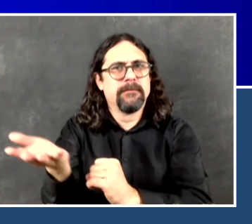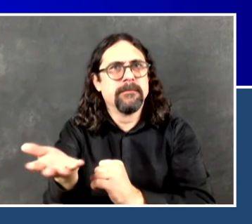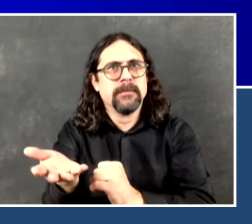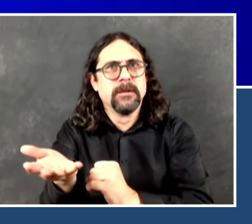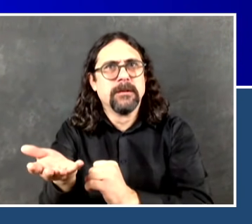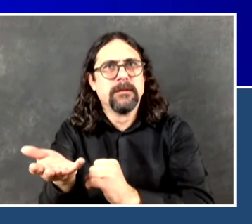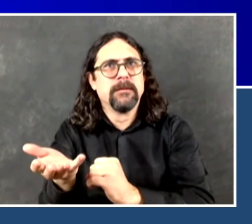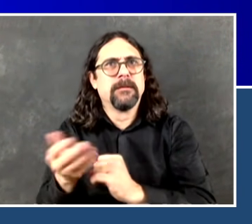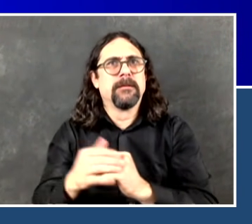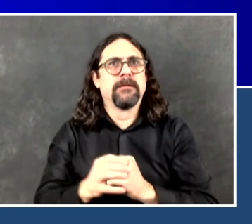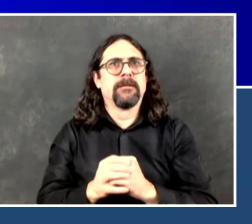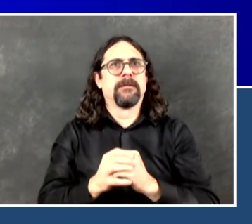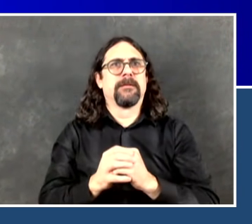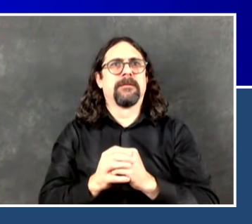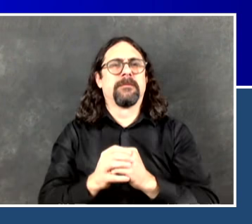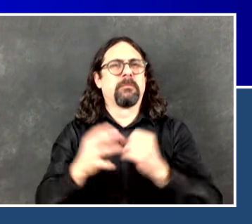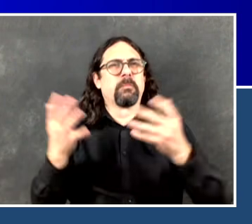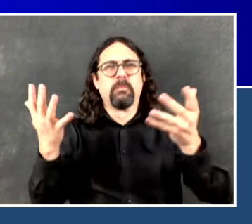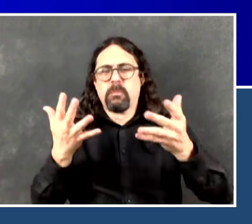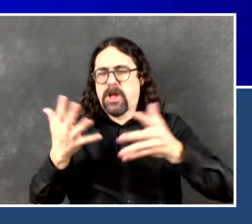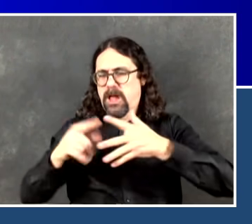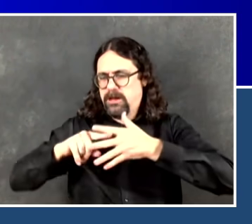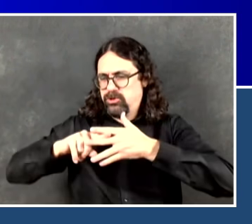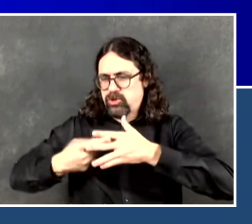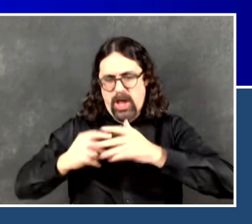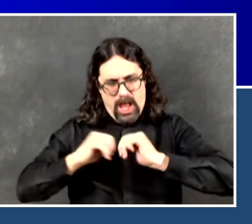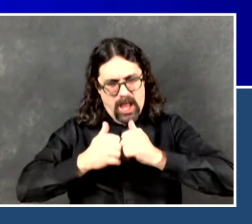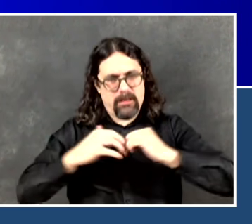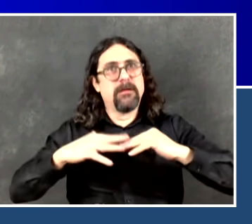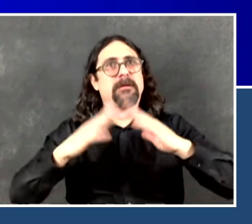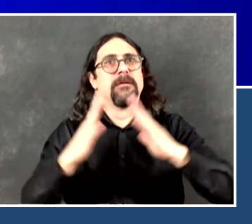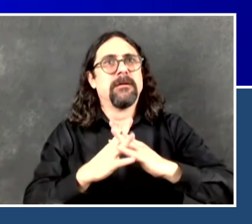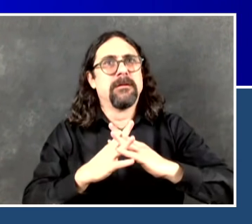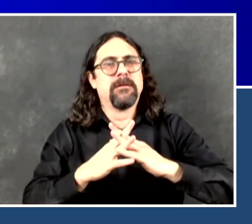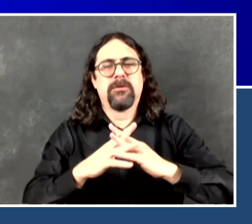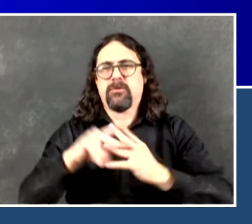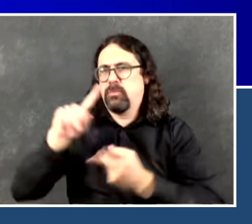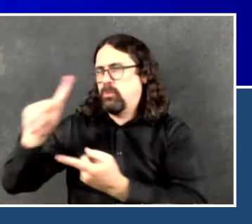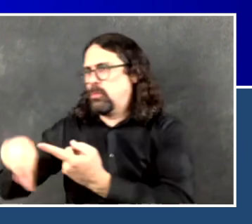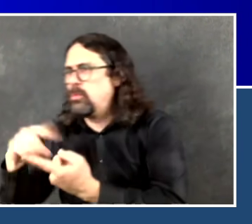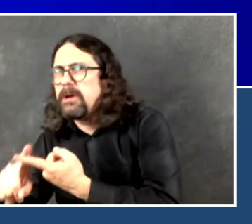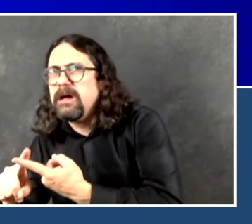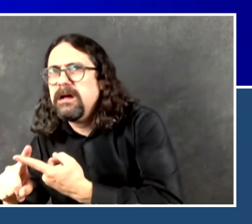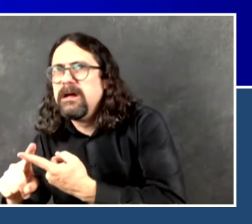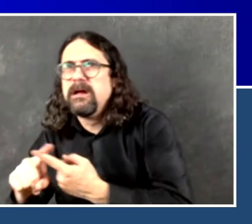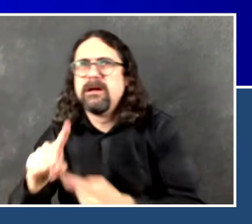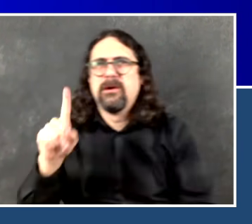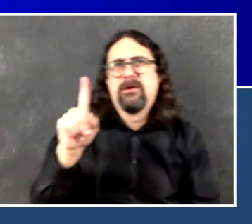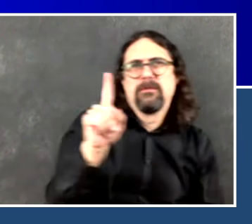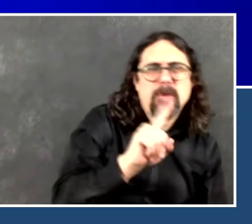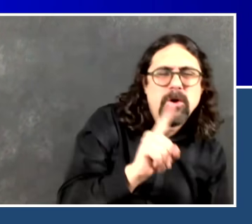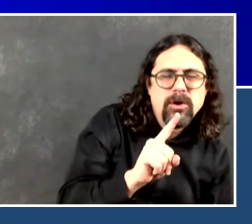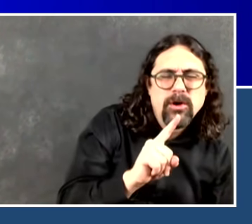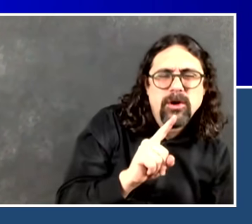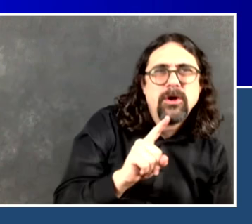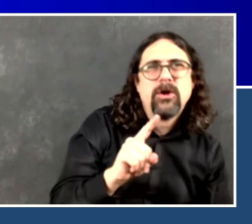AND WHAT WE HAVE TO THINK ABOUT ATLER. AND REMEMBER WHEN YOU THINK ABOUT RESTART, THINK